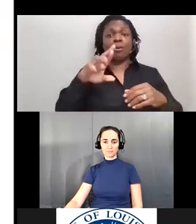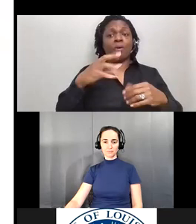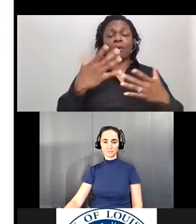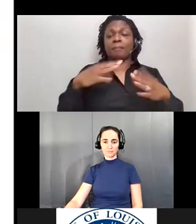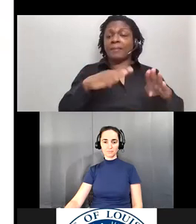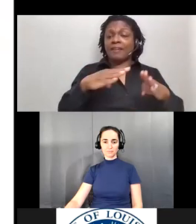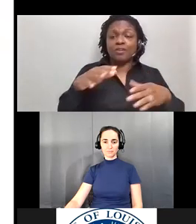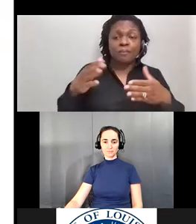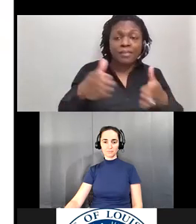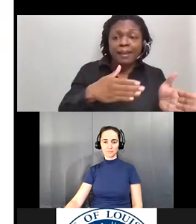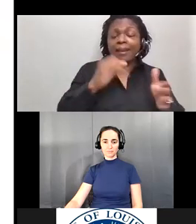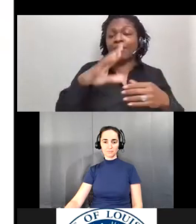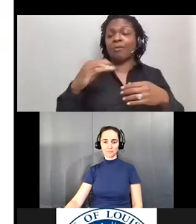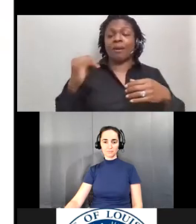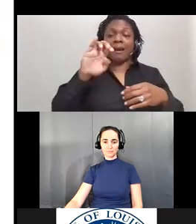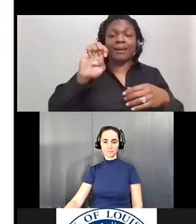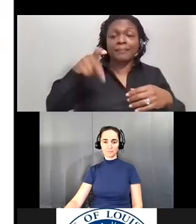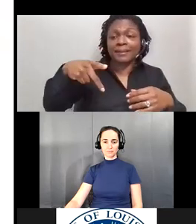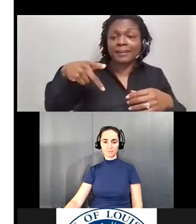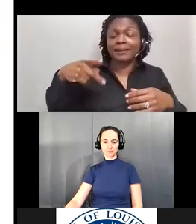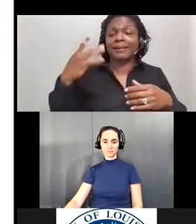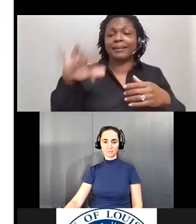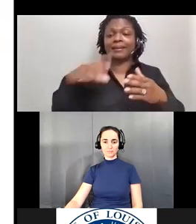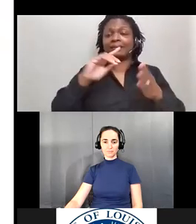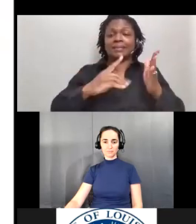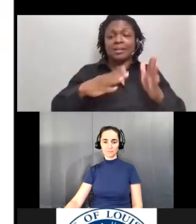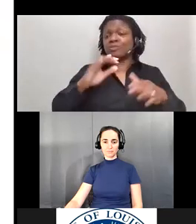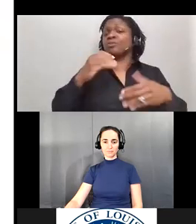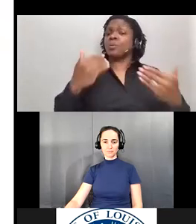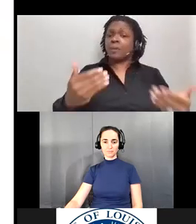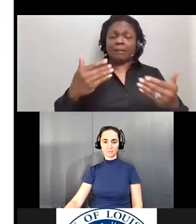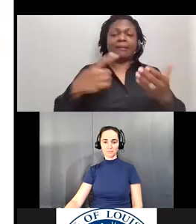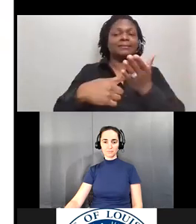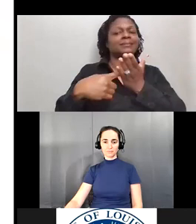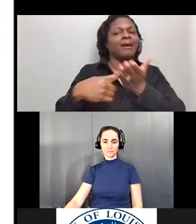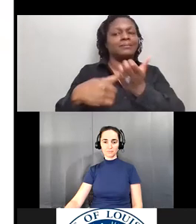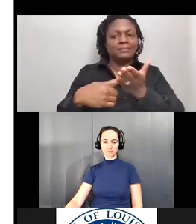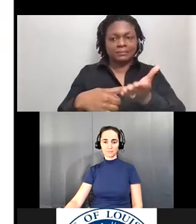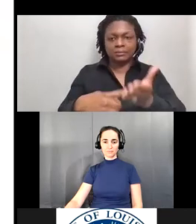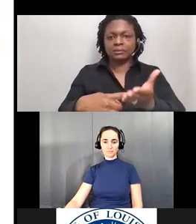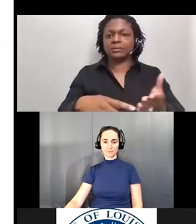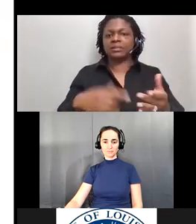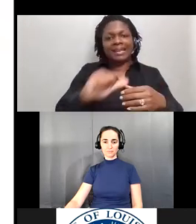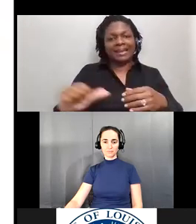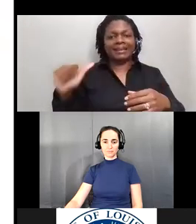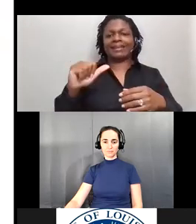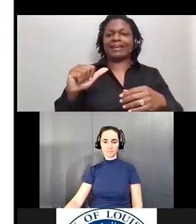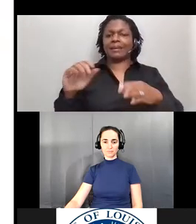Again I put in the little Asterix here about sensory sensitivities and influences that may impact behavior. 15:55:39 it is good for school resource officers